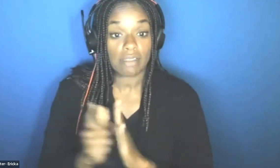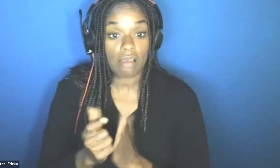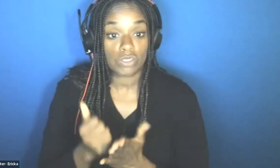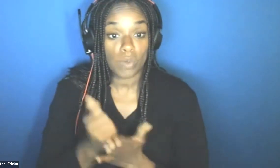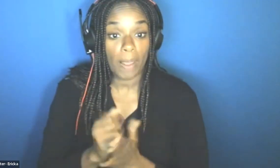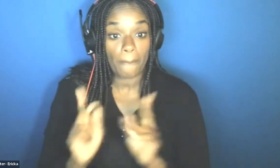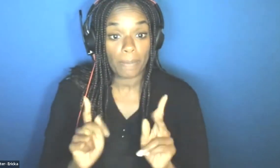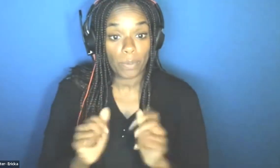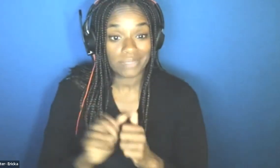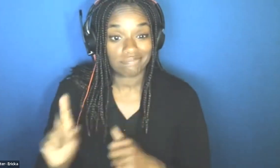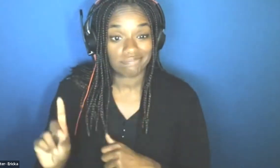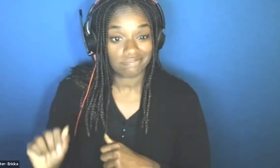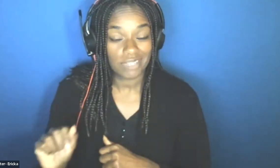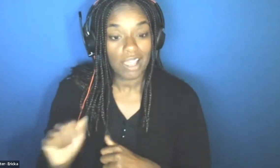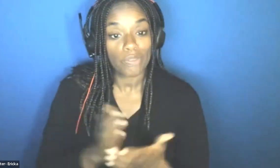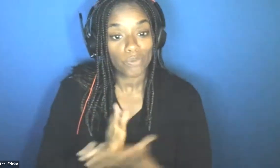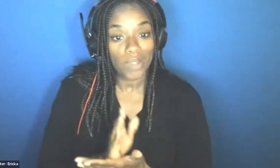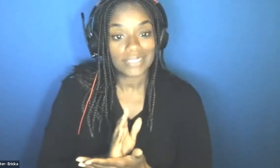So how does the ADA apply to alcohol and substance abuse disorders.